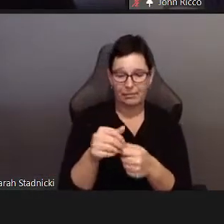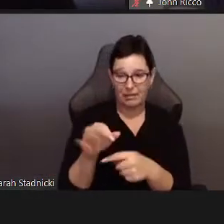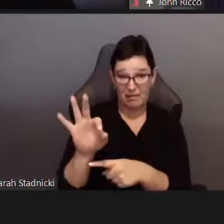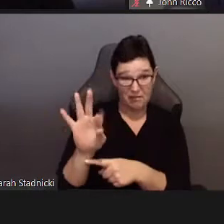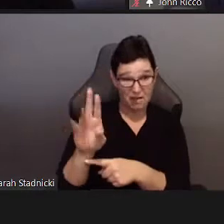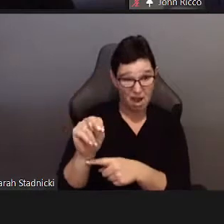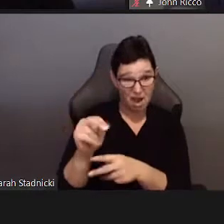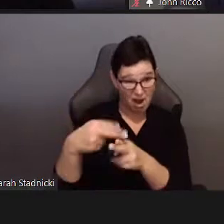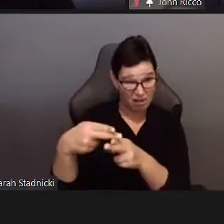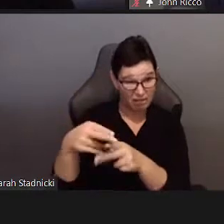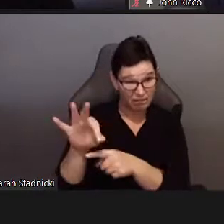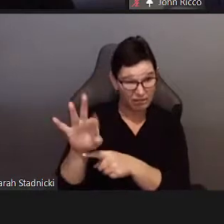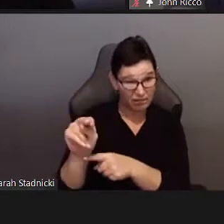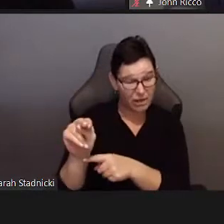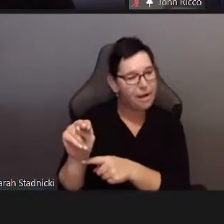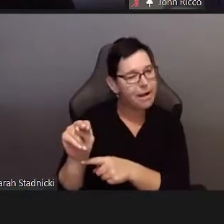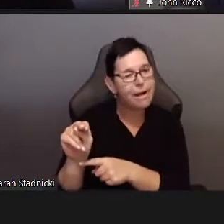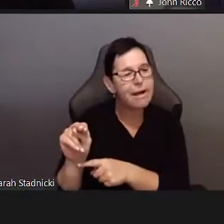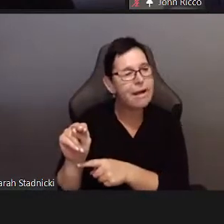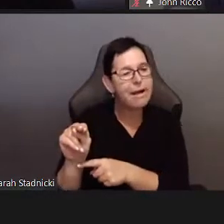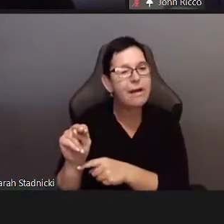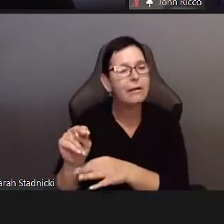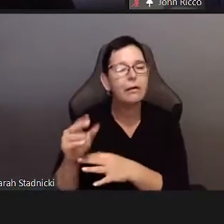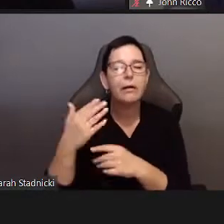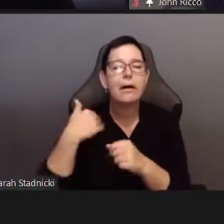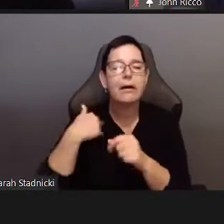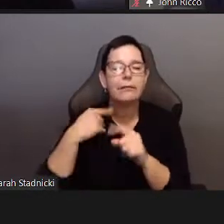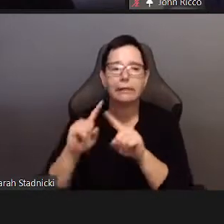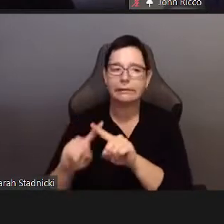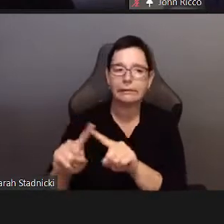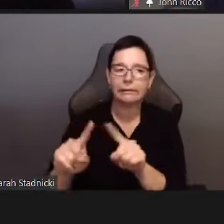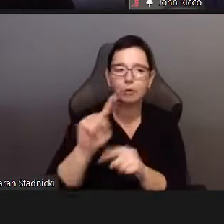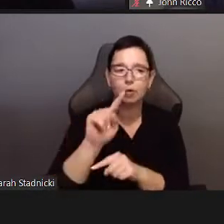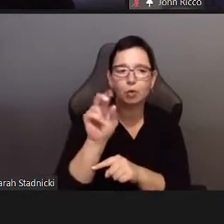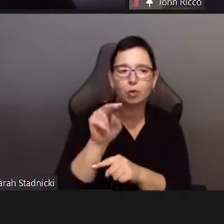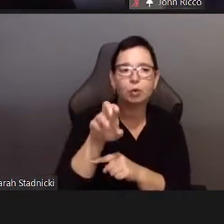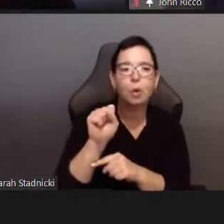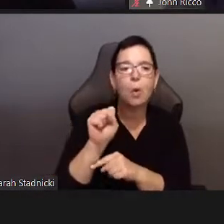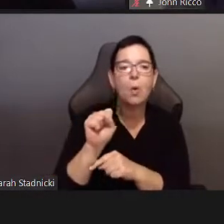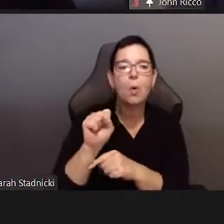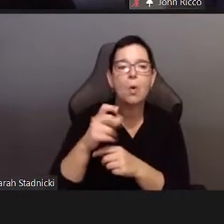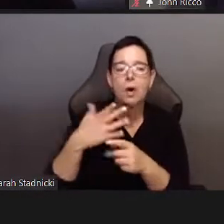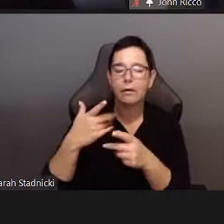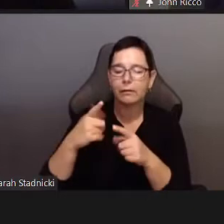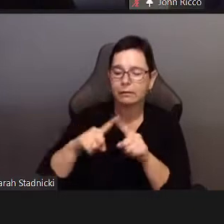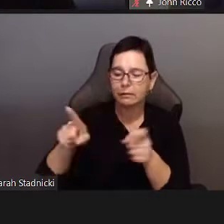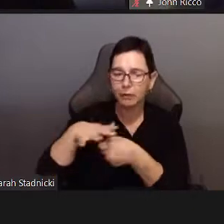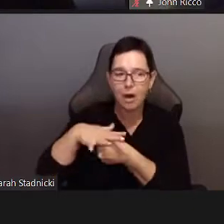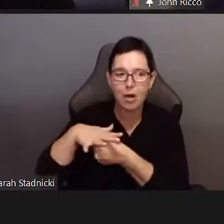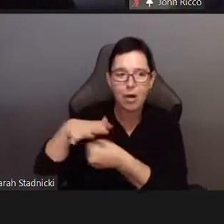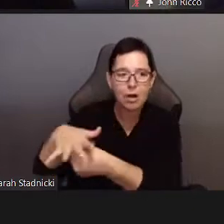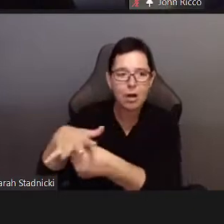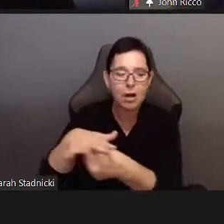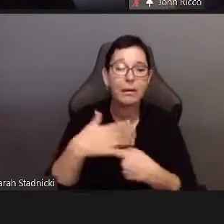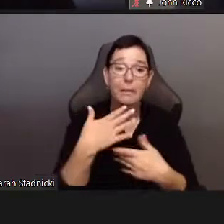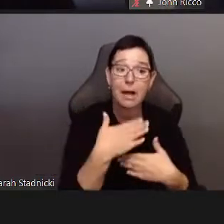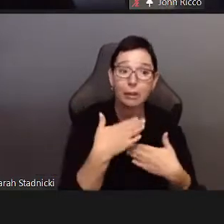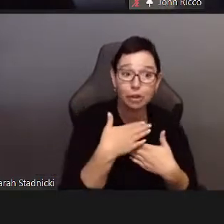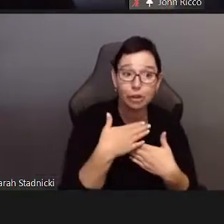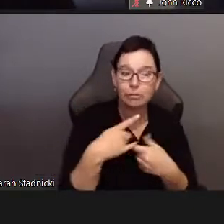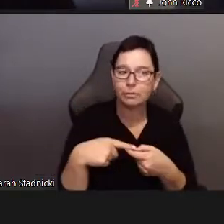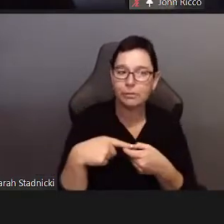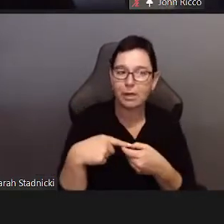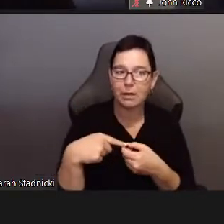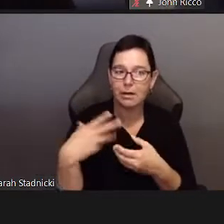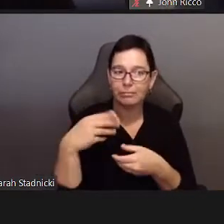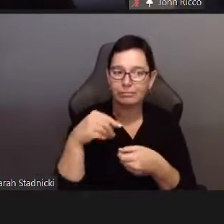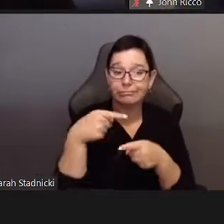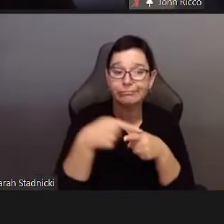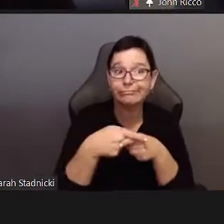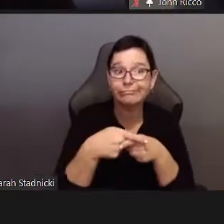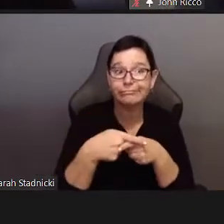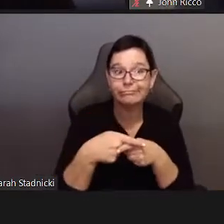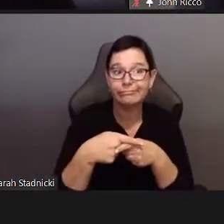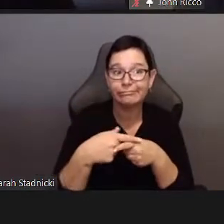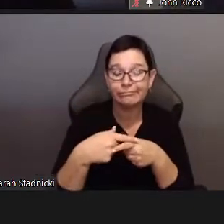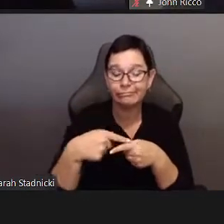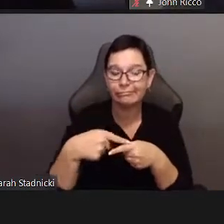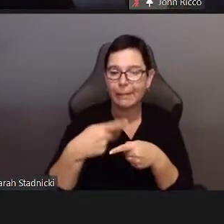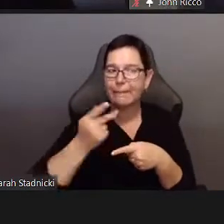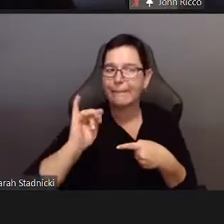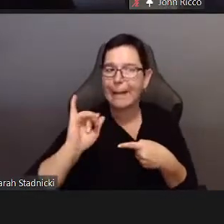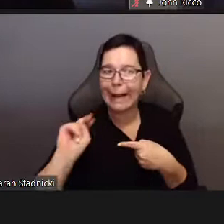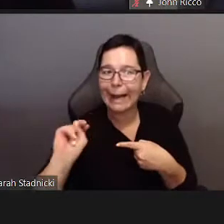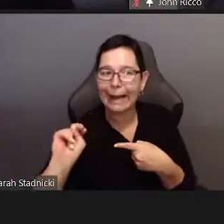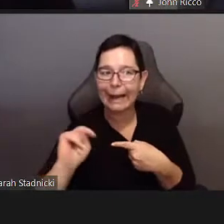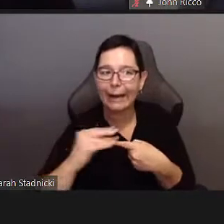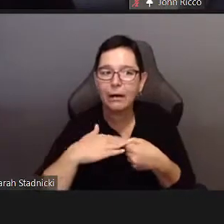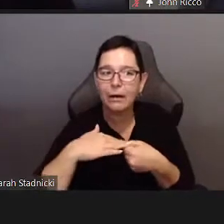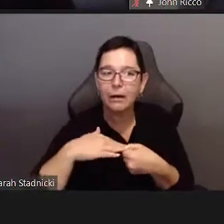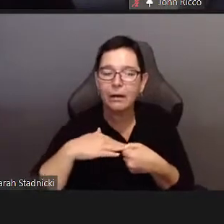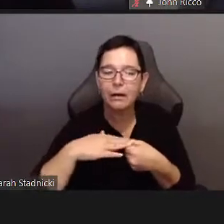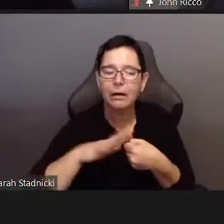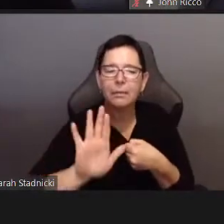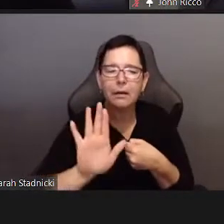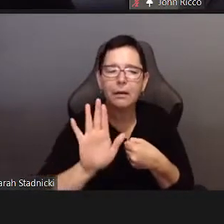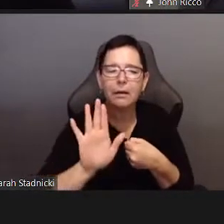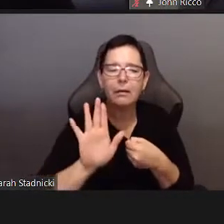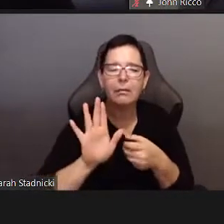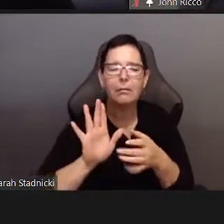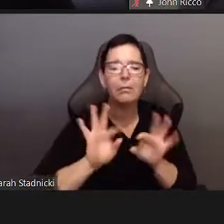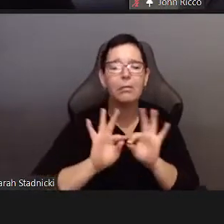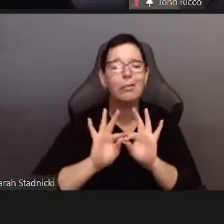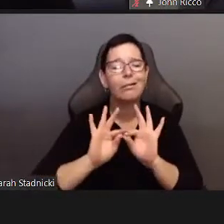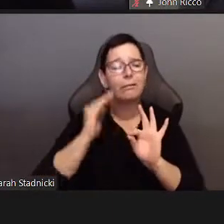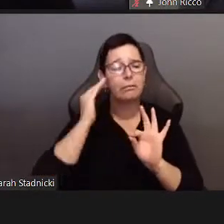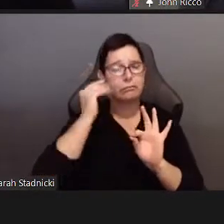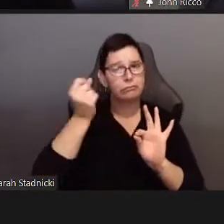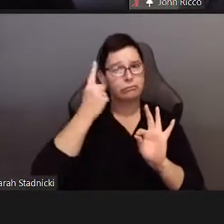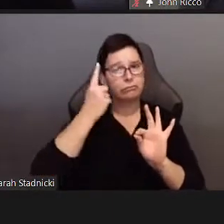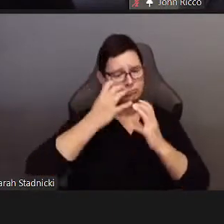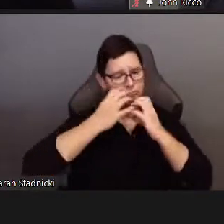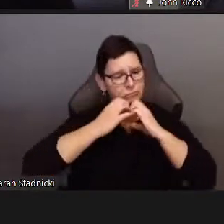about the need of not talking about the pleasures of - it’s um, MacKenzie [missed] in “Play matters"